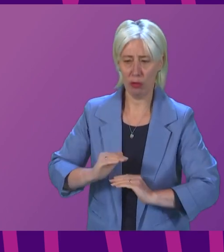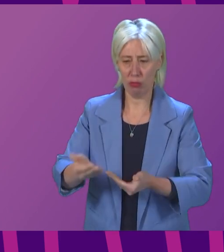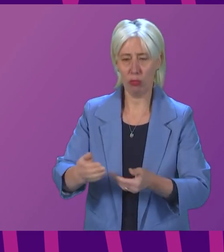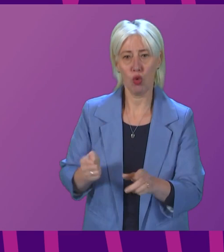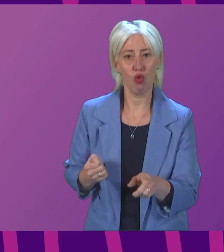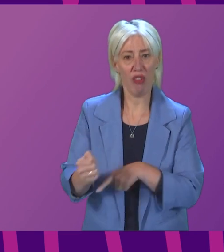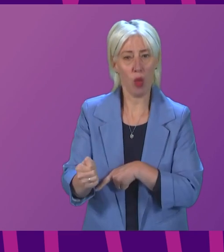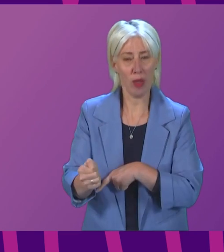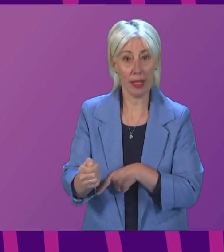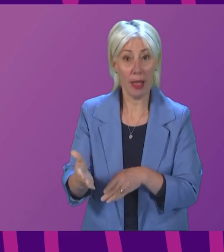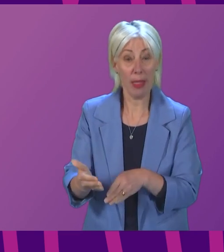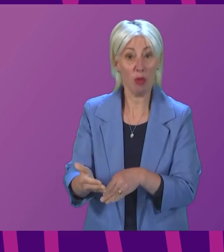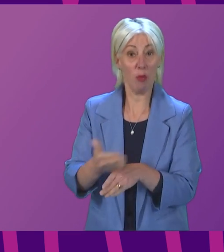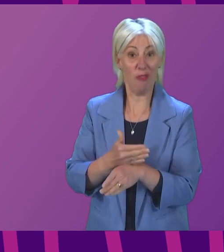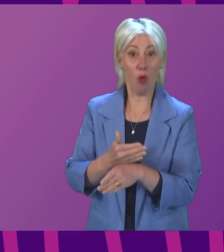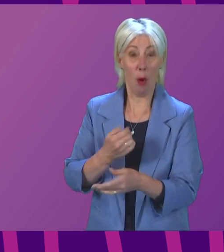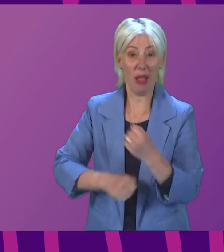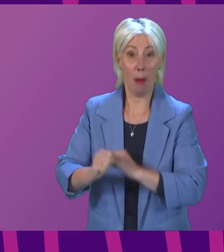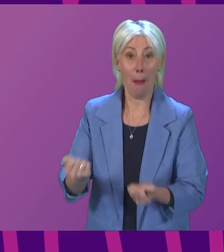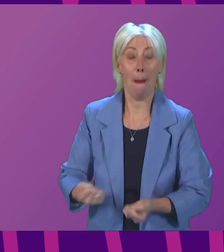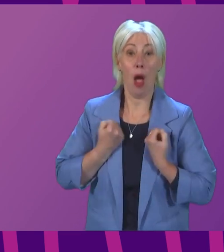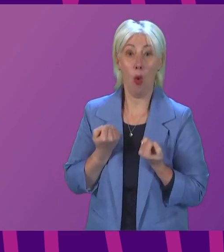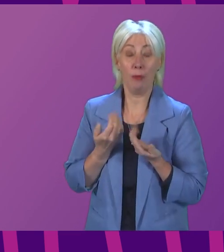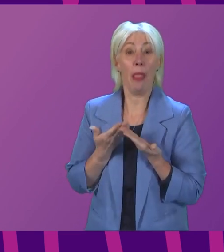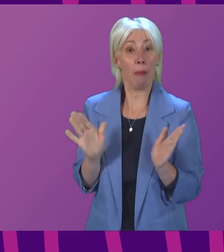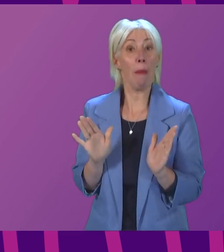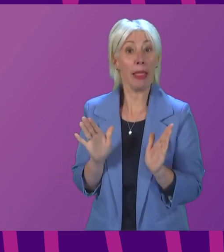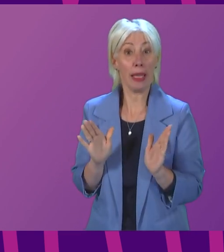even before the railway comes into public ownership, as it will tomorrow.